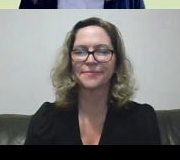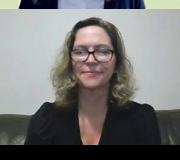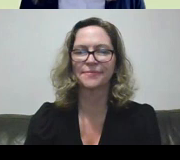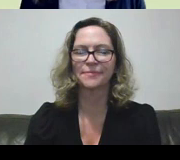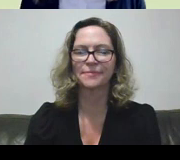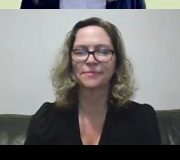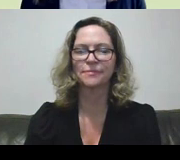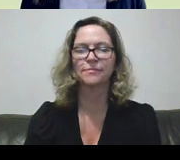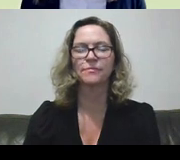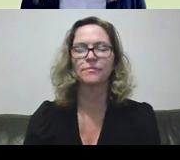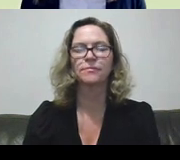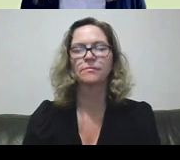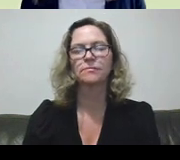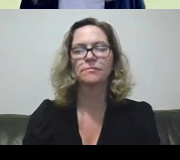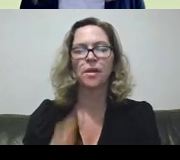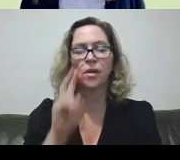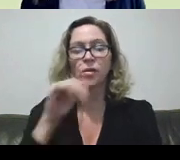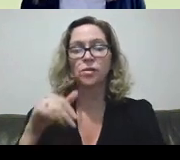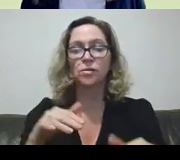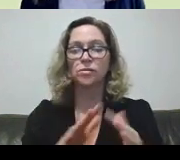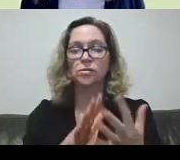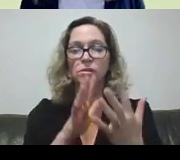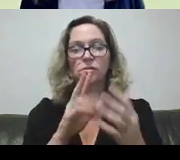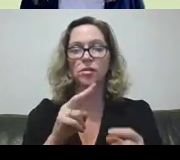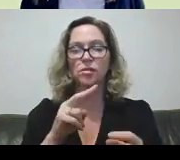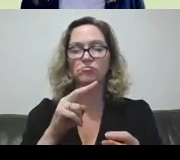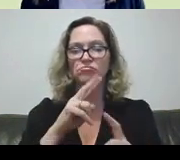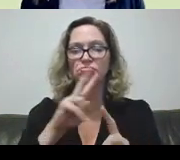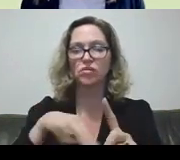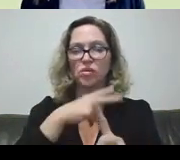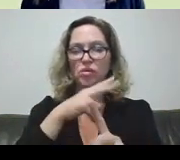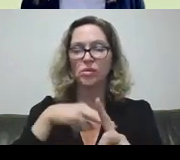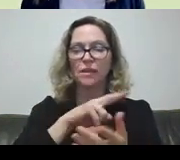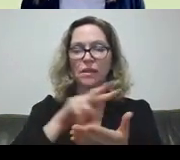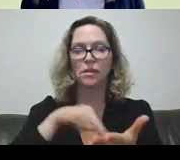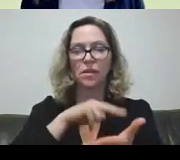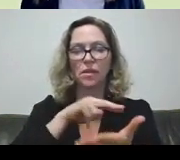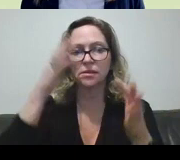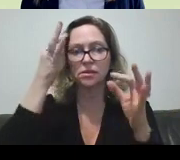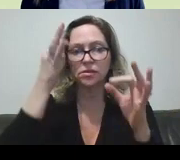Look at challenges such as reviewing an NDIS decision or heading to the